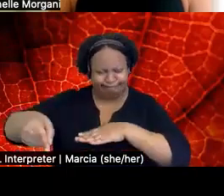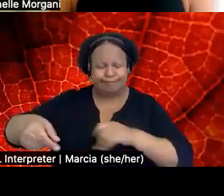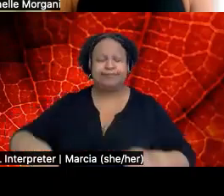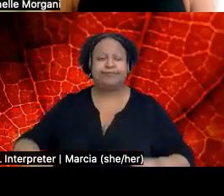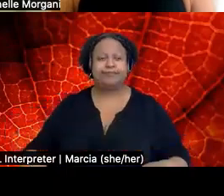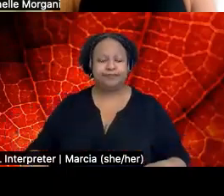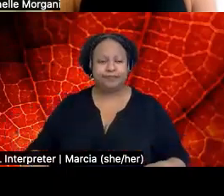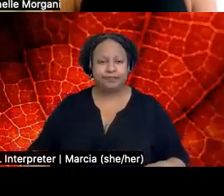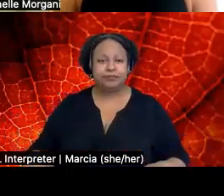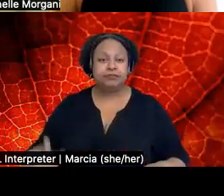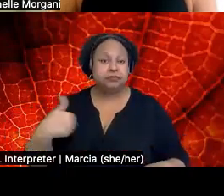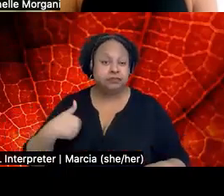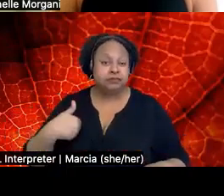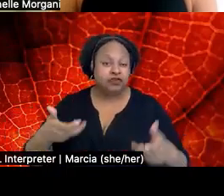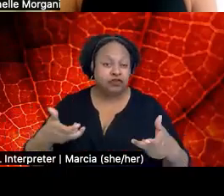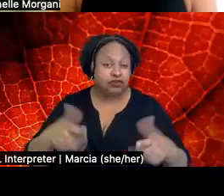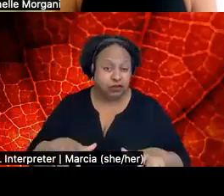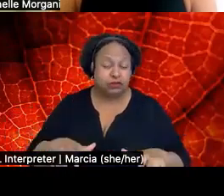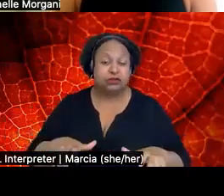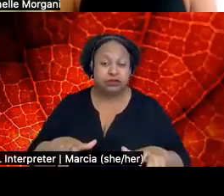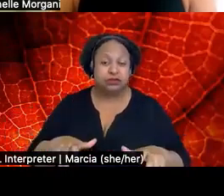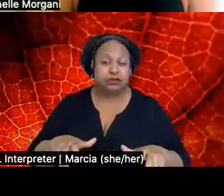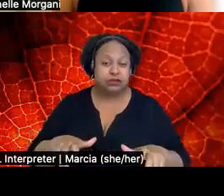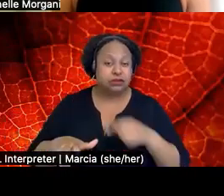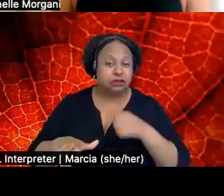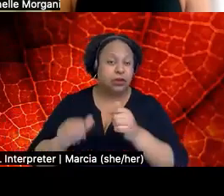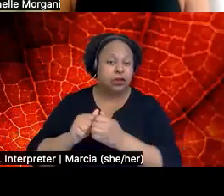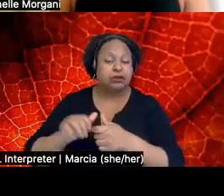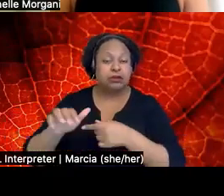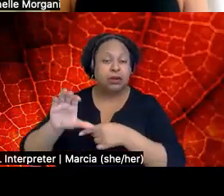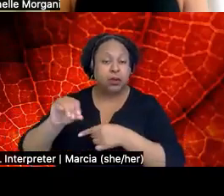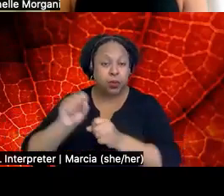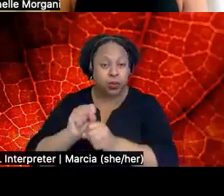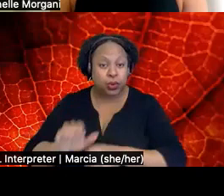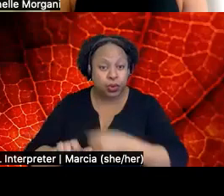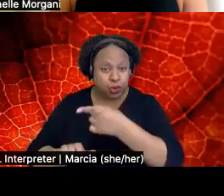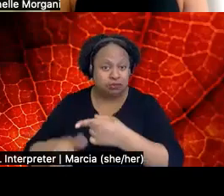I had an opportunity to touch base with a colleague who is a social worker and